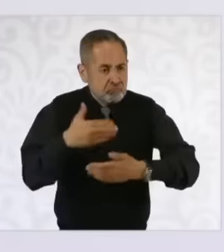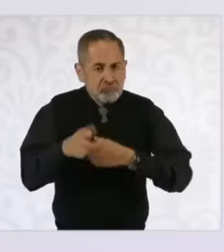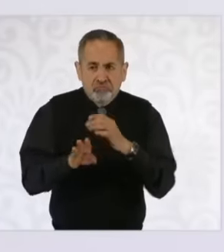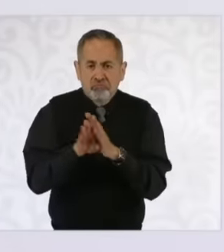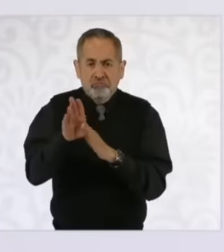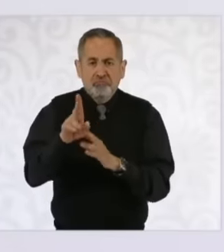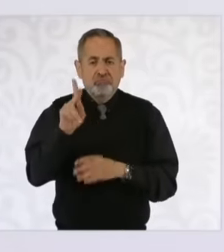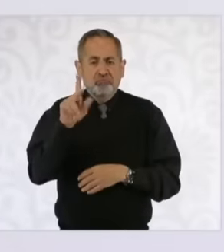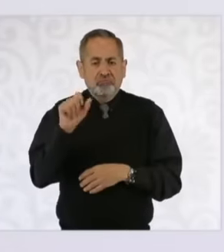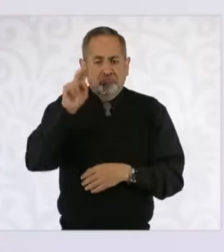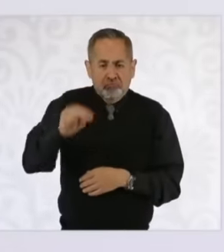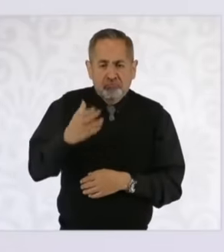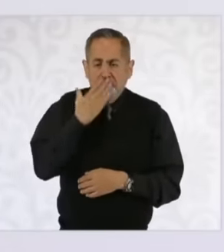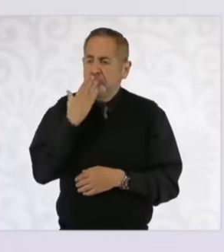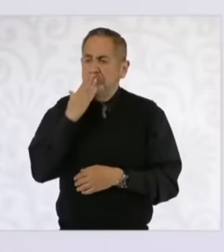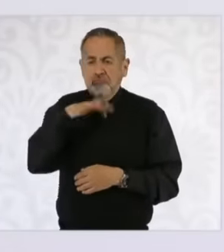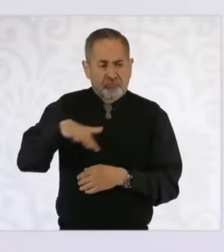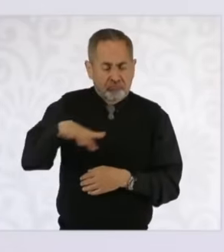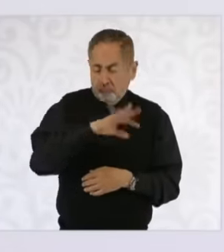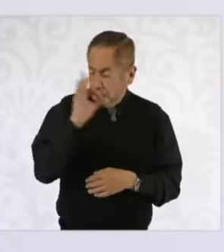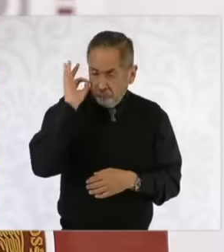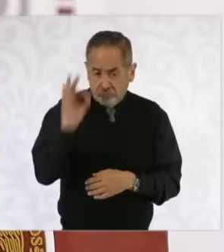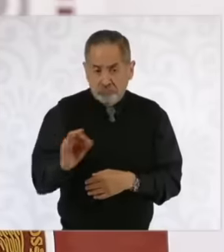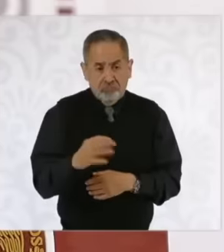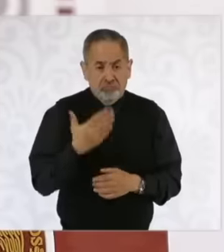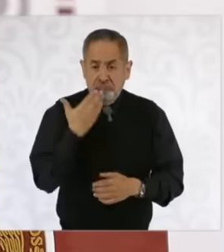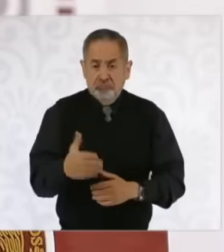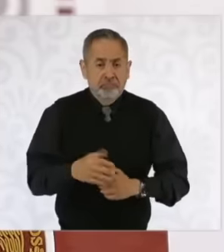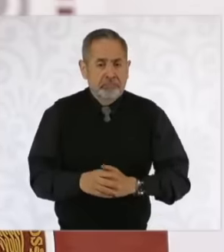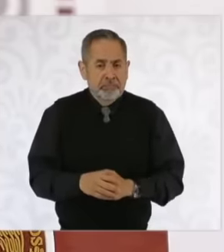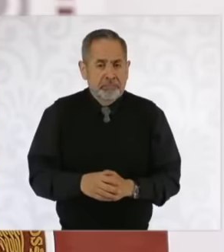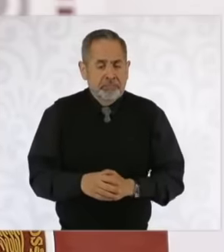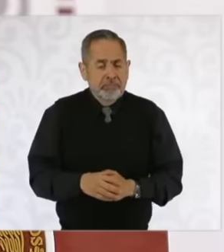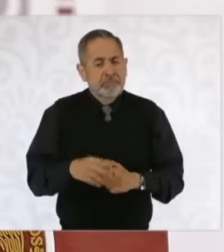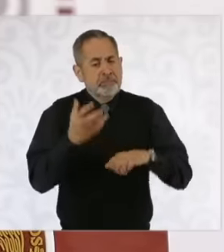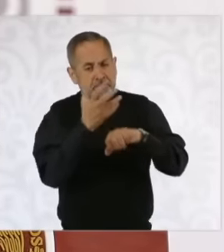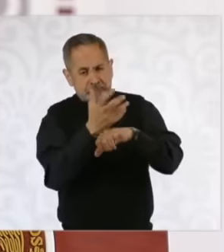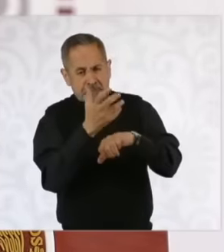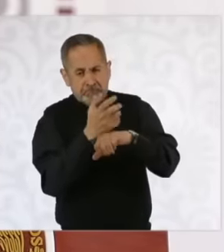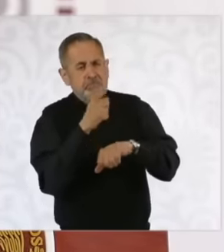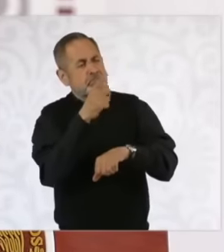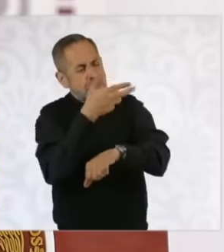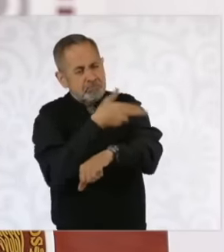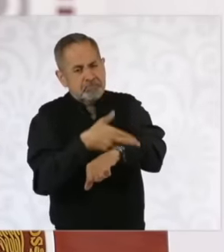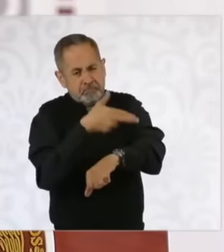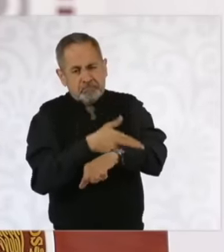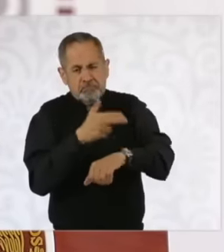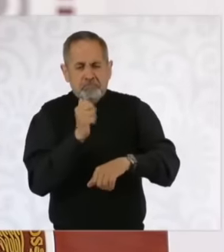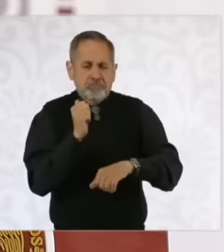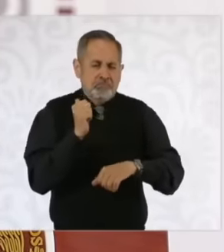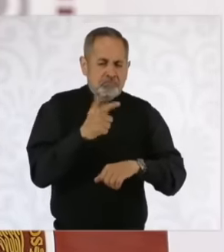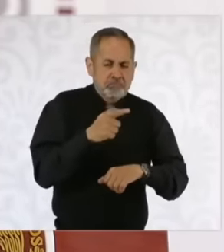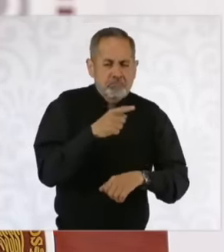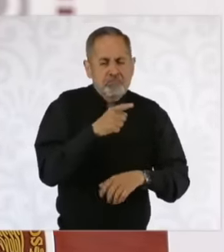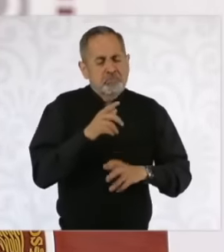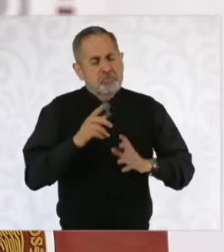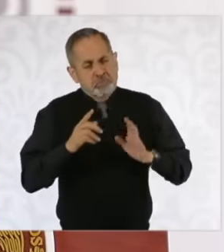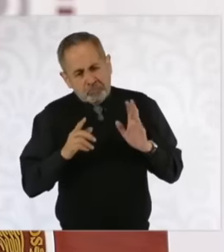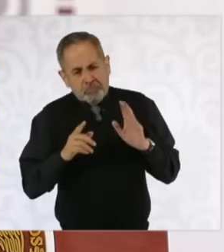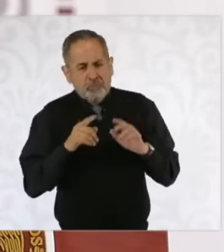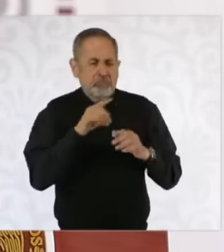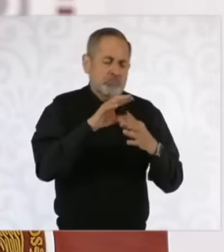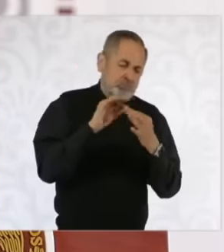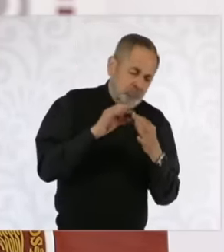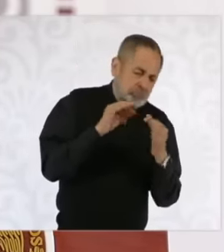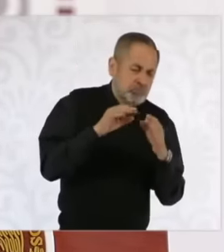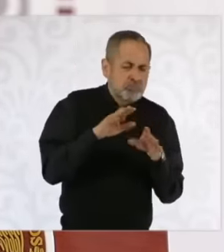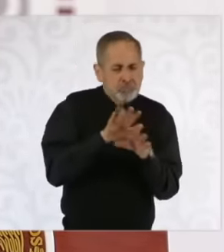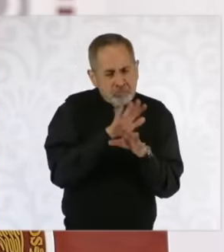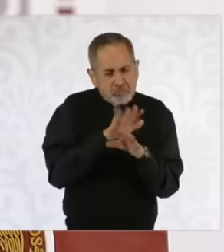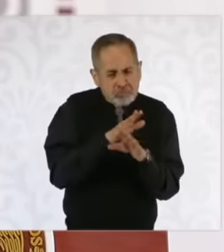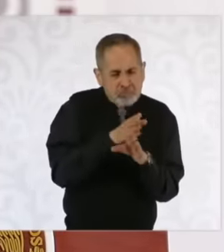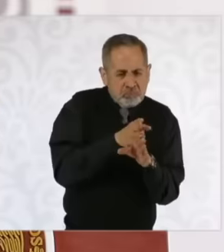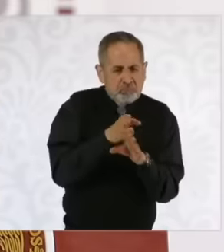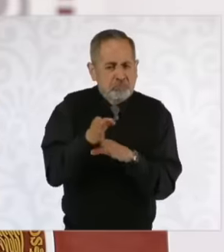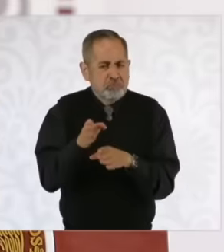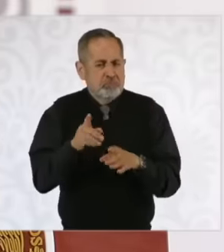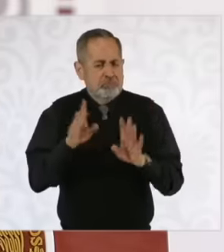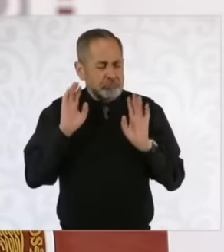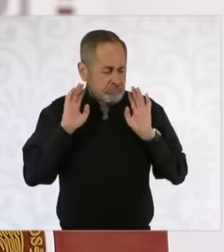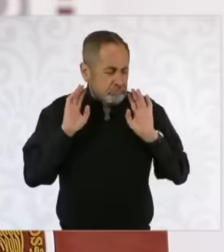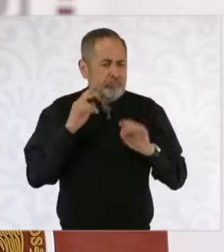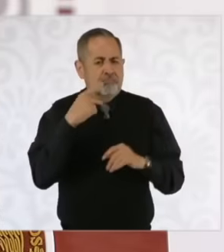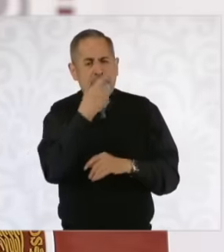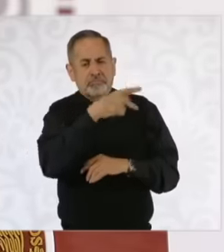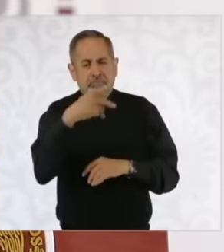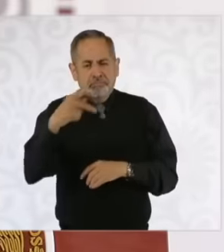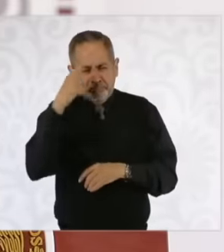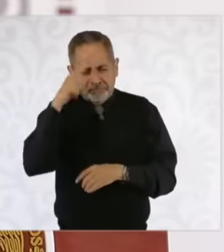Sonora plan. The United States made an orientation so that the semiconductors,